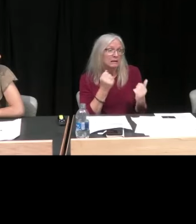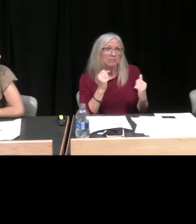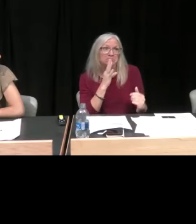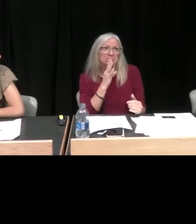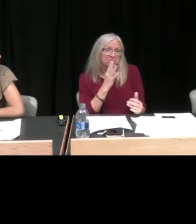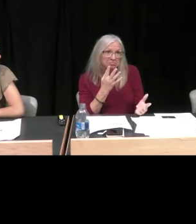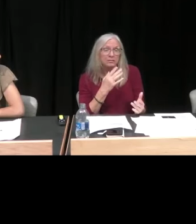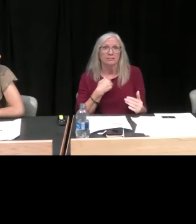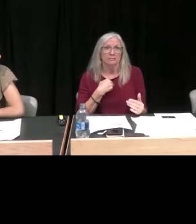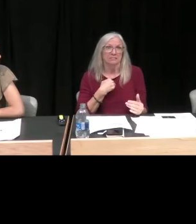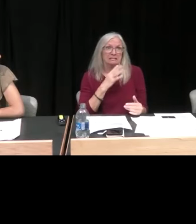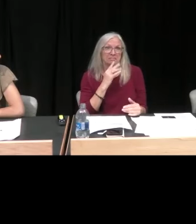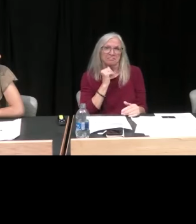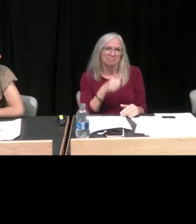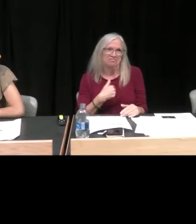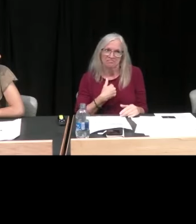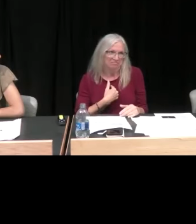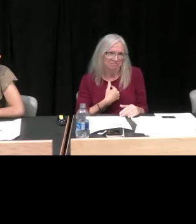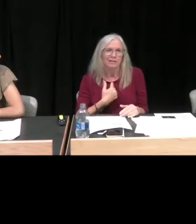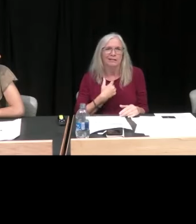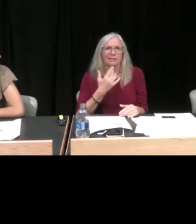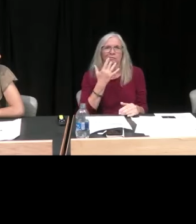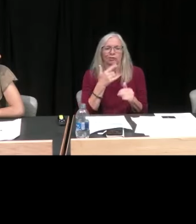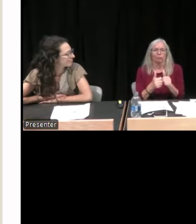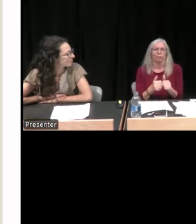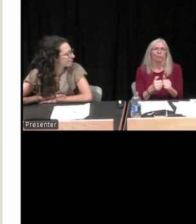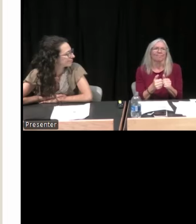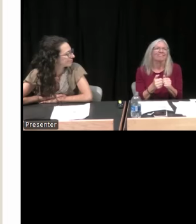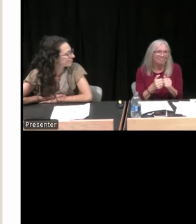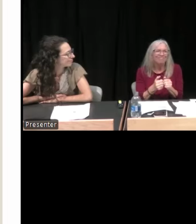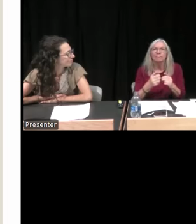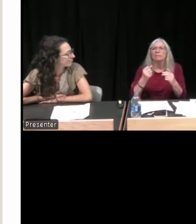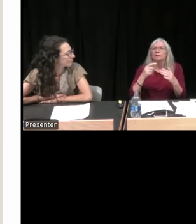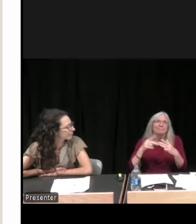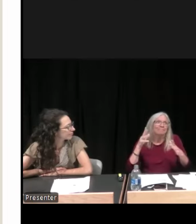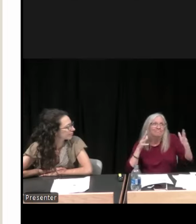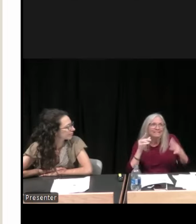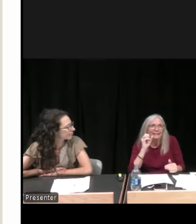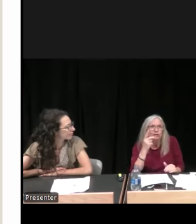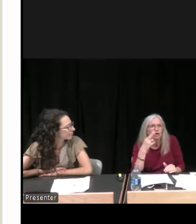as well we'll find other ways to communicate and connect you know as someone who um doesn't